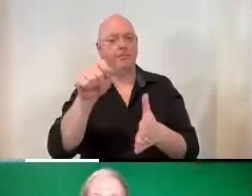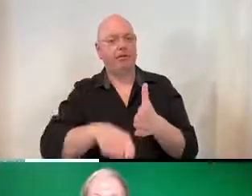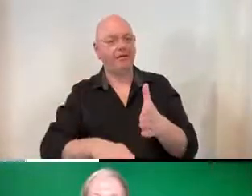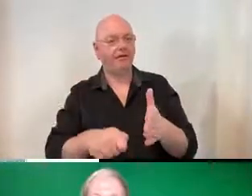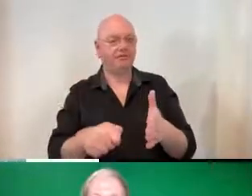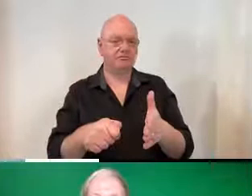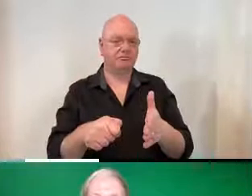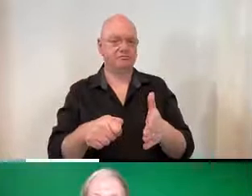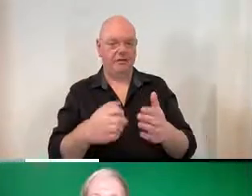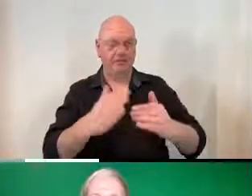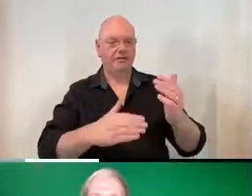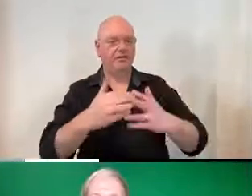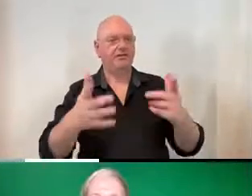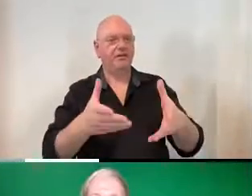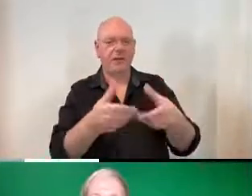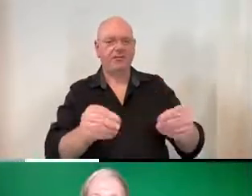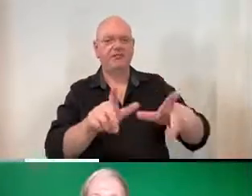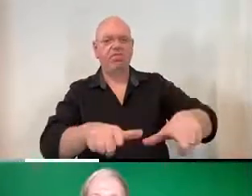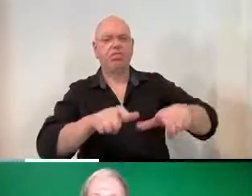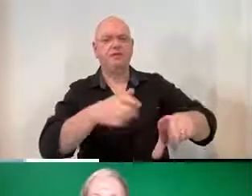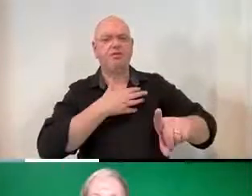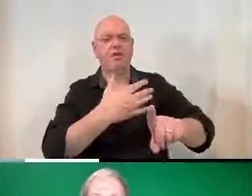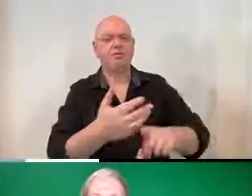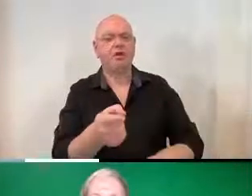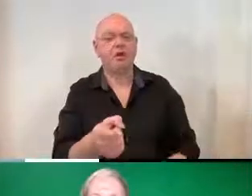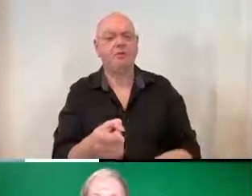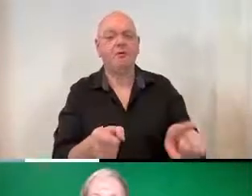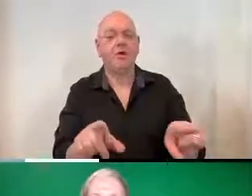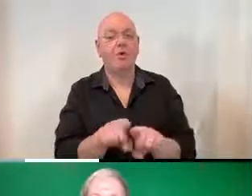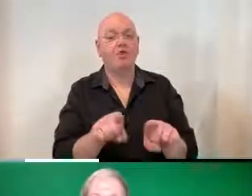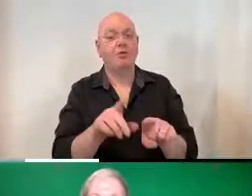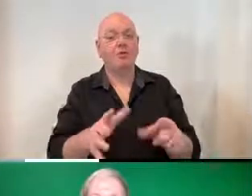demand for that work space and that more work spaces are coming forward.